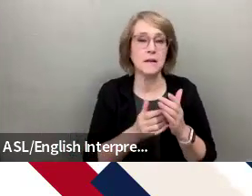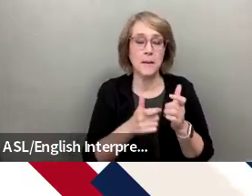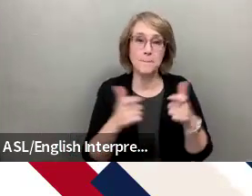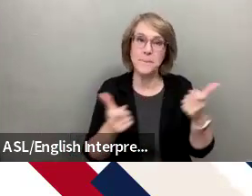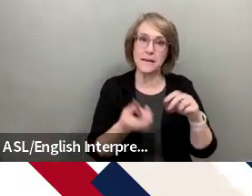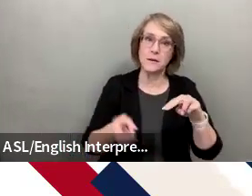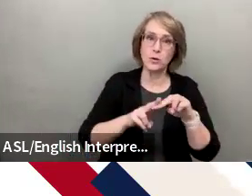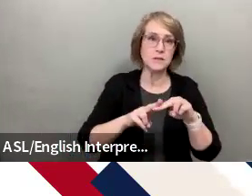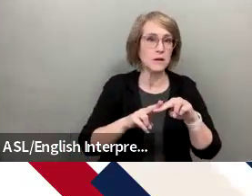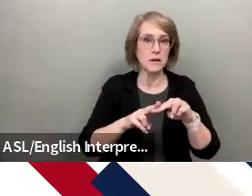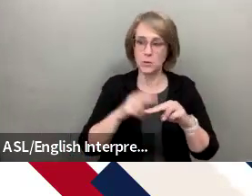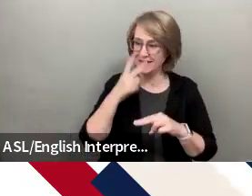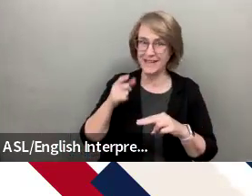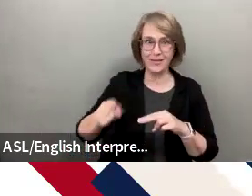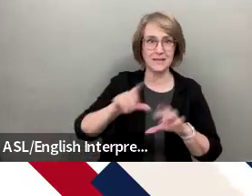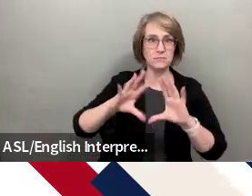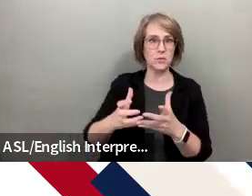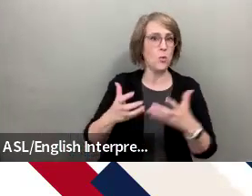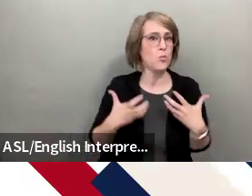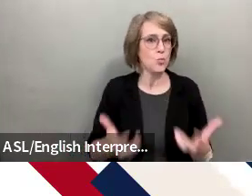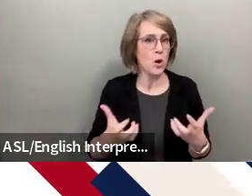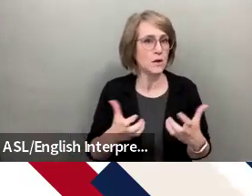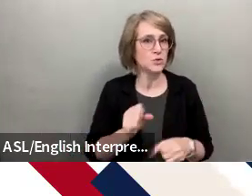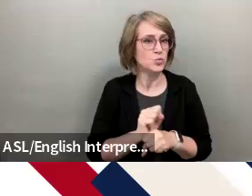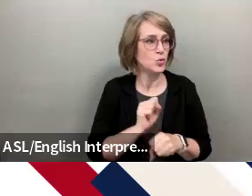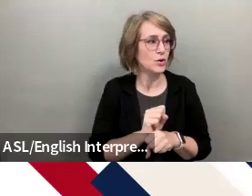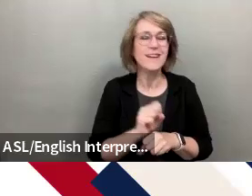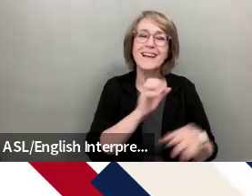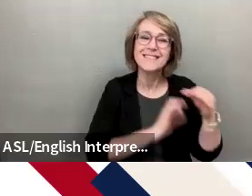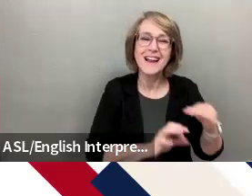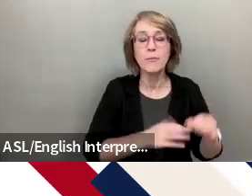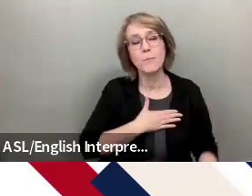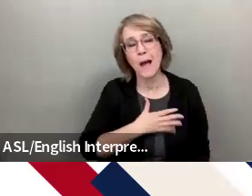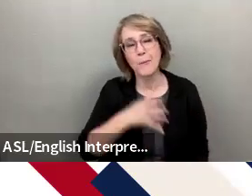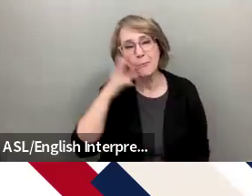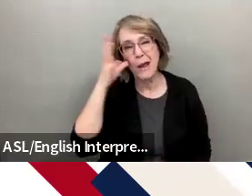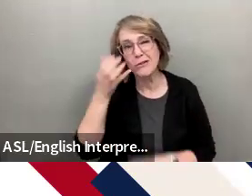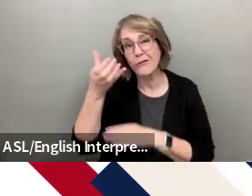WANTING TO WORK VERSUS OH, THIS IS SOMETHING MY PARENTS SIGNED ME UP FOR. INSTEAD WE ARE HEARING